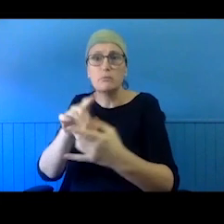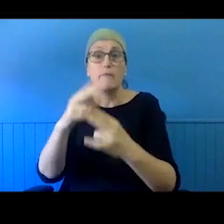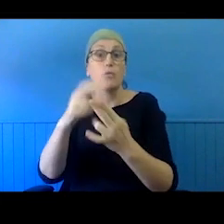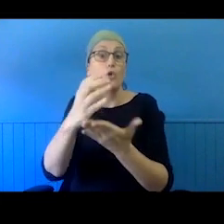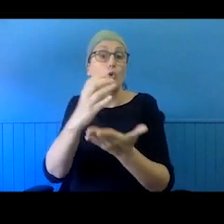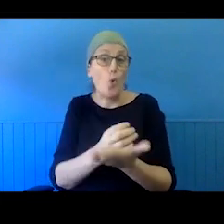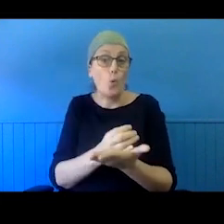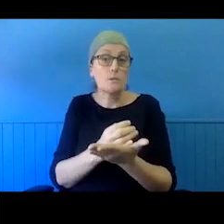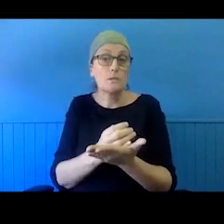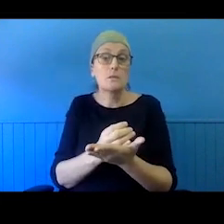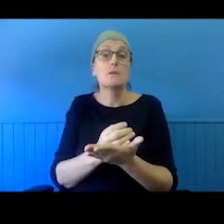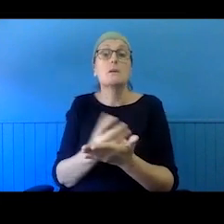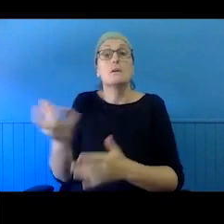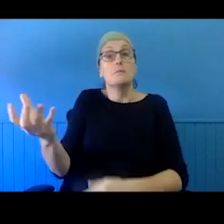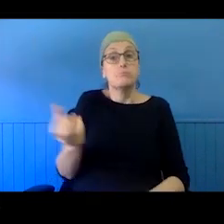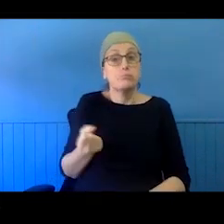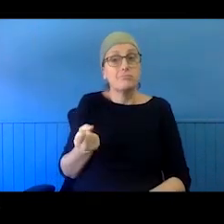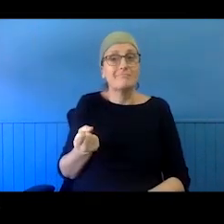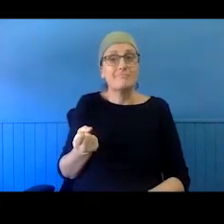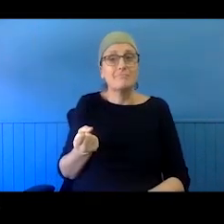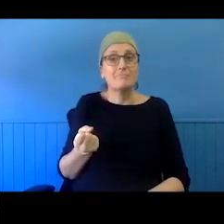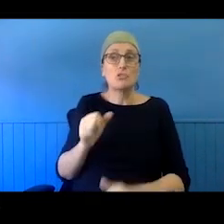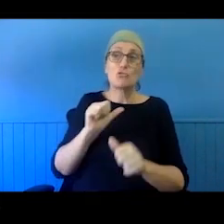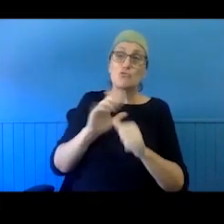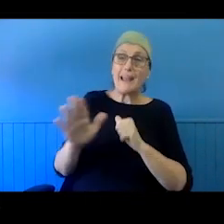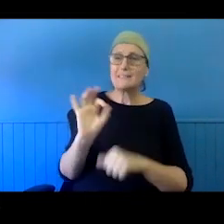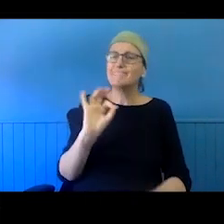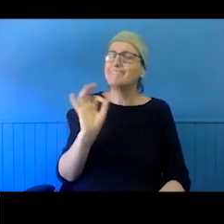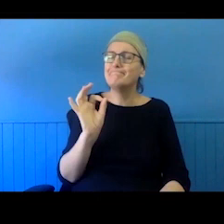a pay-per-course. It's a subscription. And if your course is